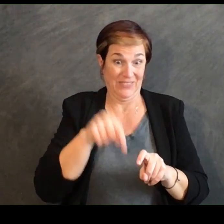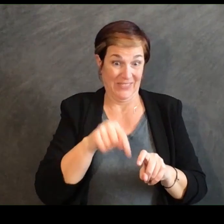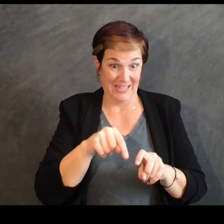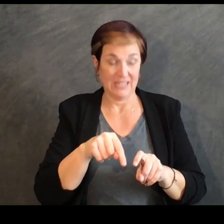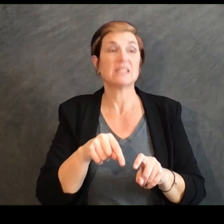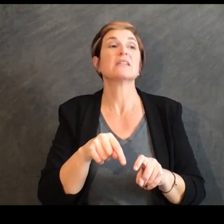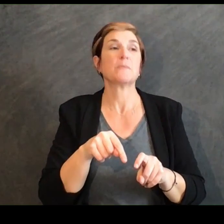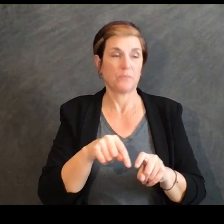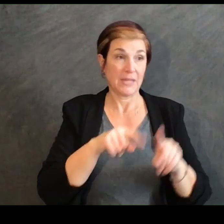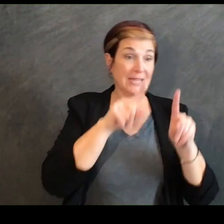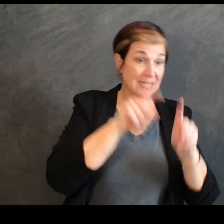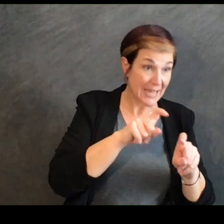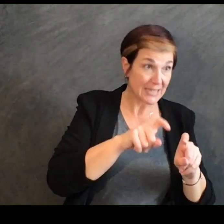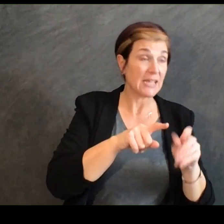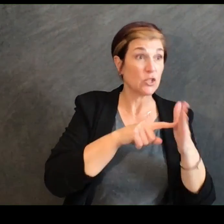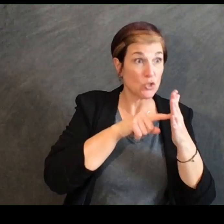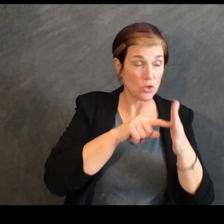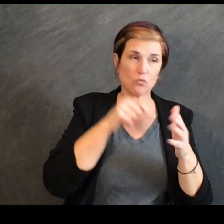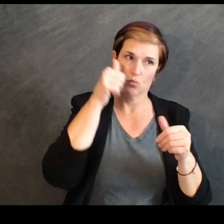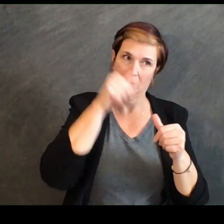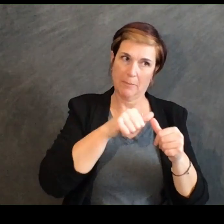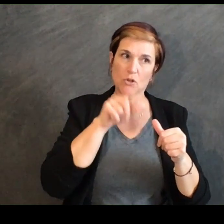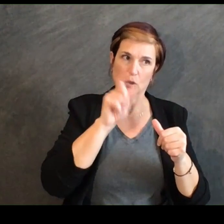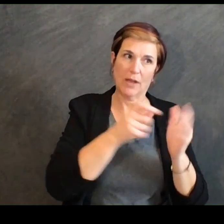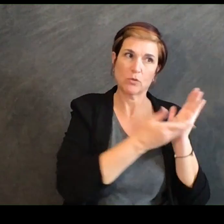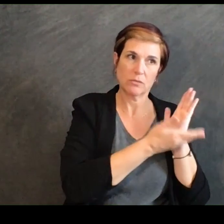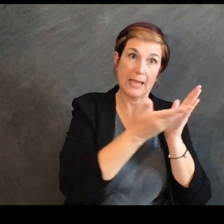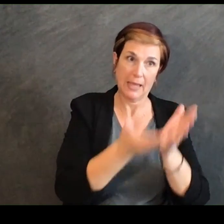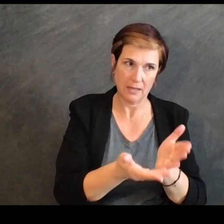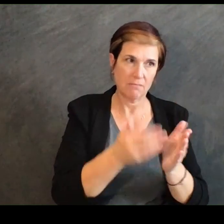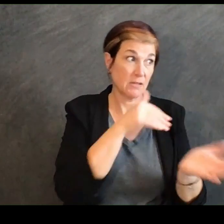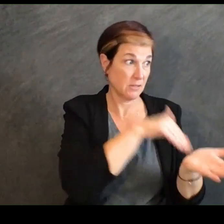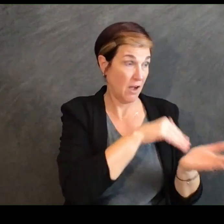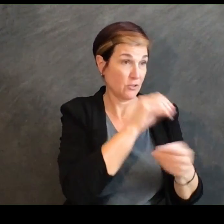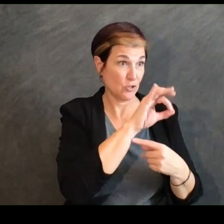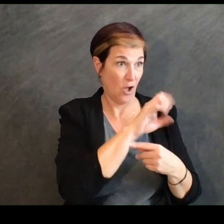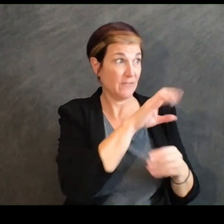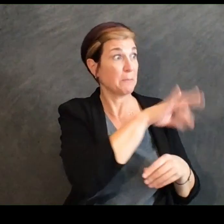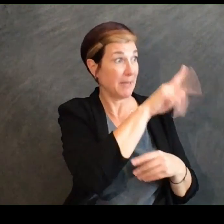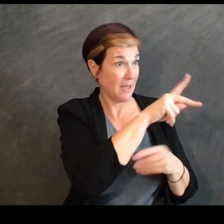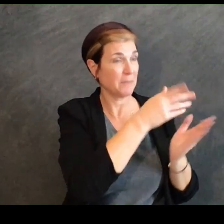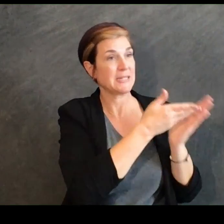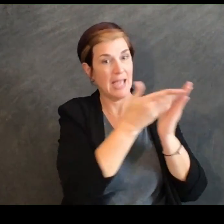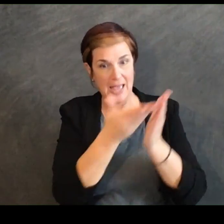start remember it has to transport to the laboratory that will run it and then